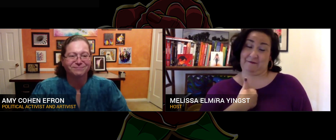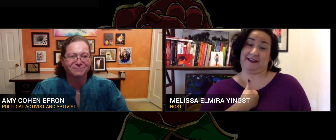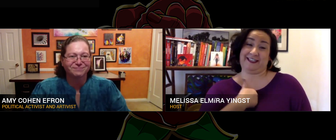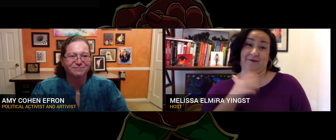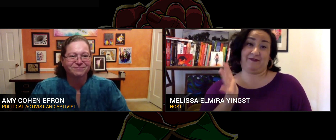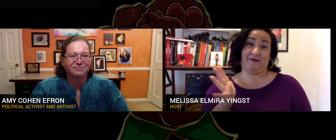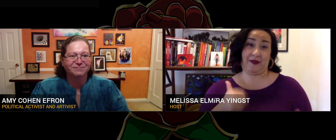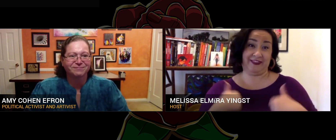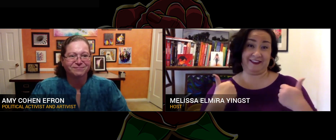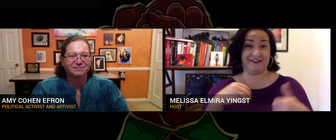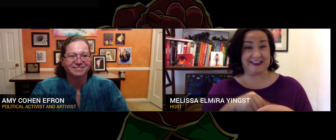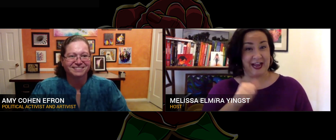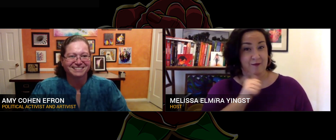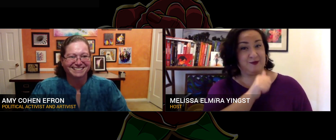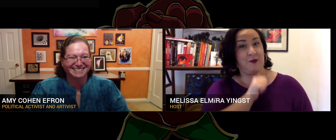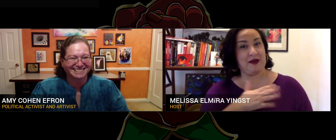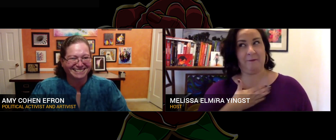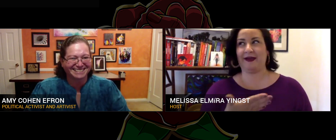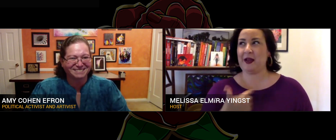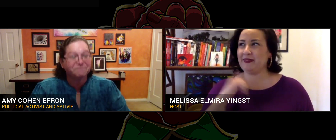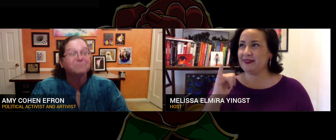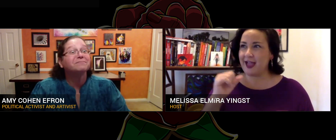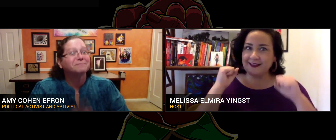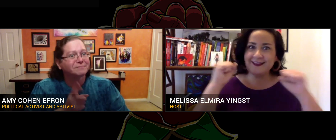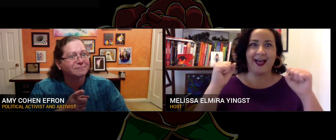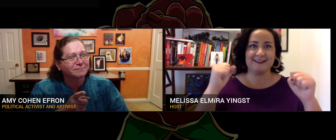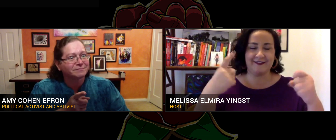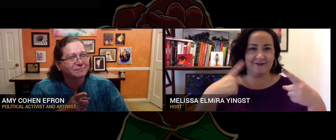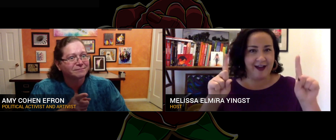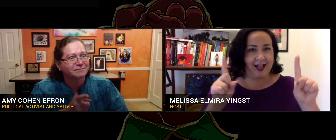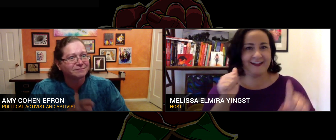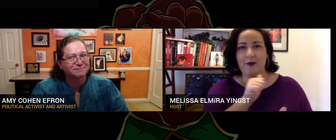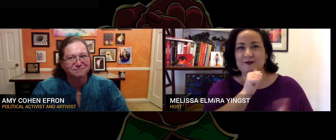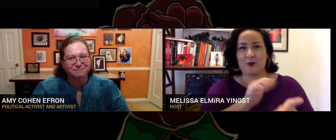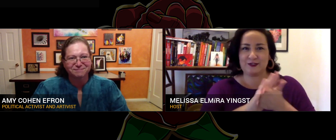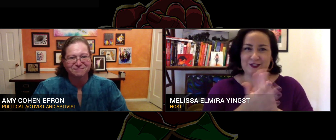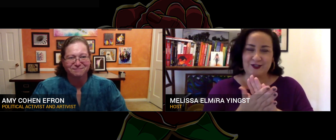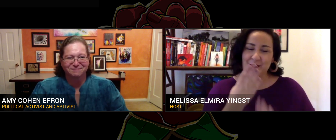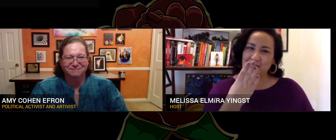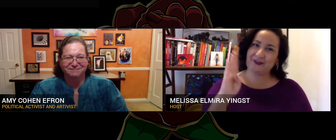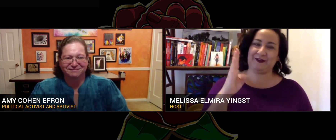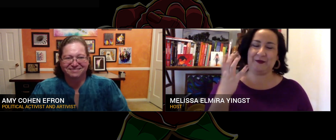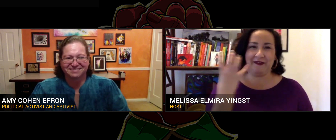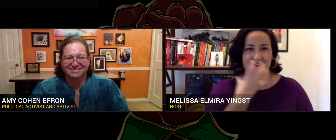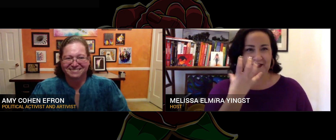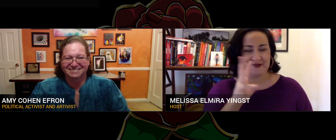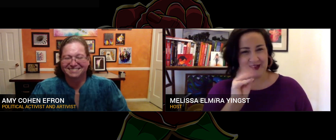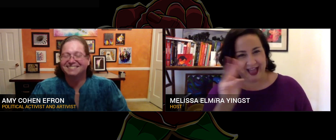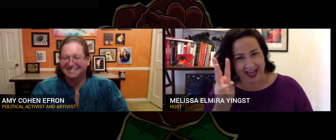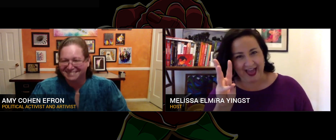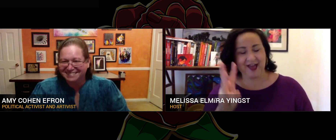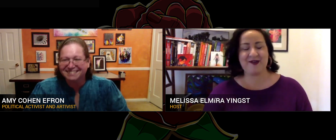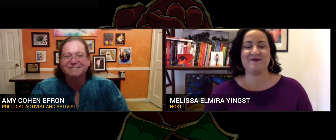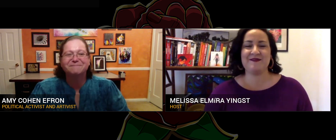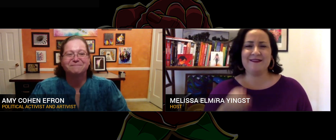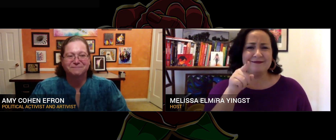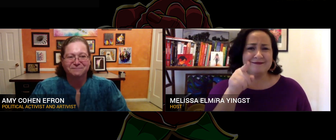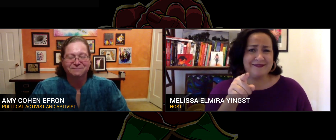Yes! And now, they have one. Yes, me, myself, formerly lived in Arizona. I'll admit that I was like, "Yes! Finally, Arizona is turning blue!" Wow.